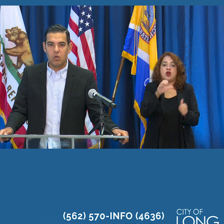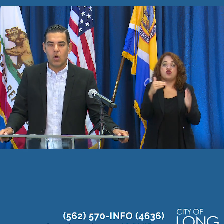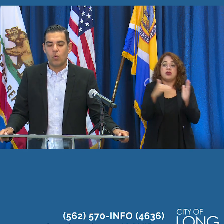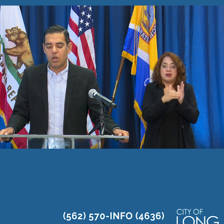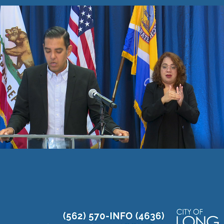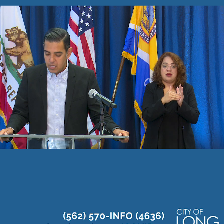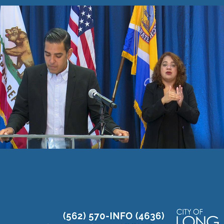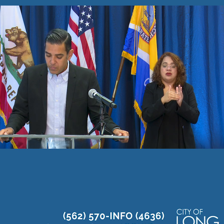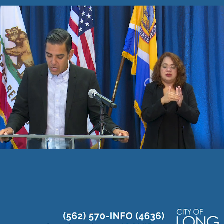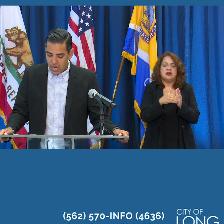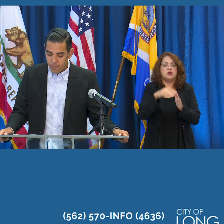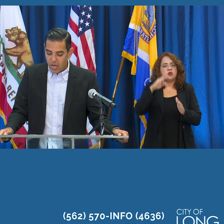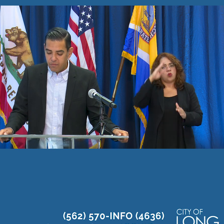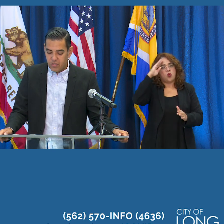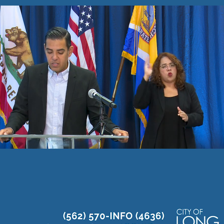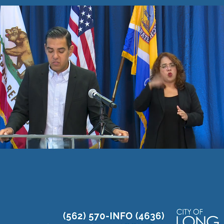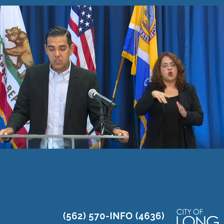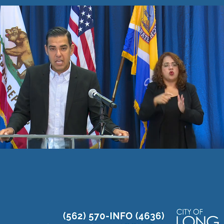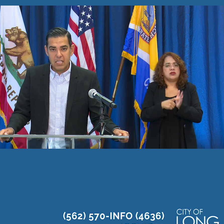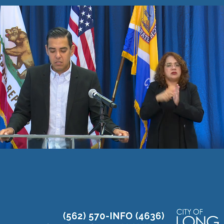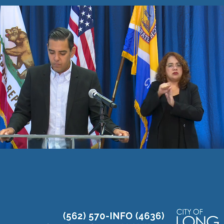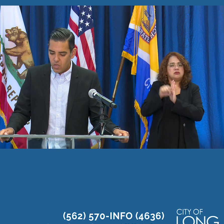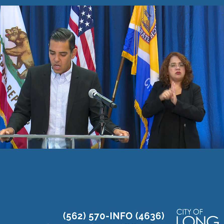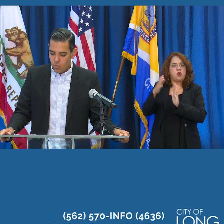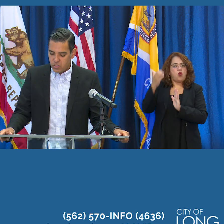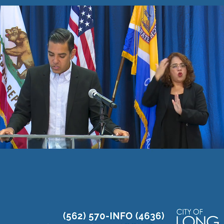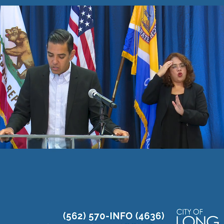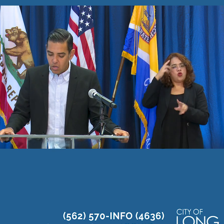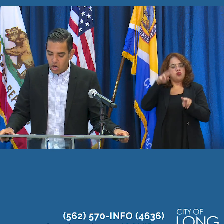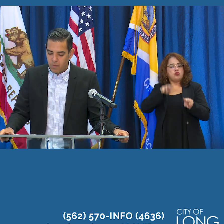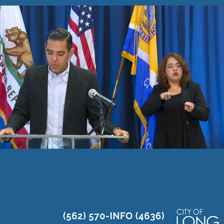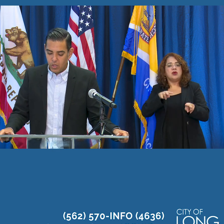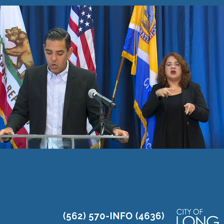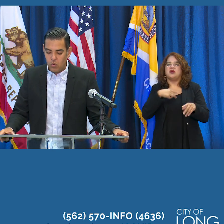while we're above the state, we still are below